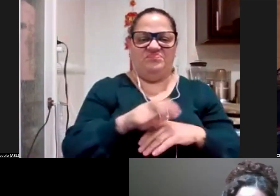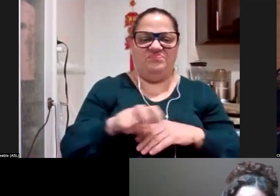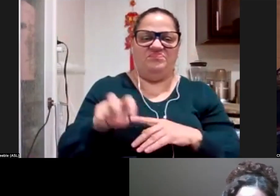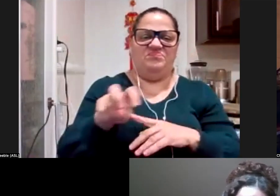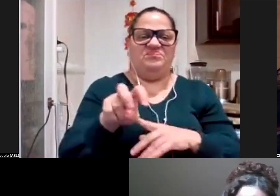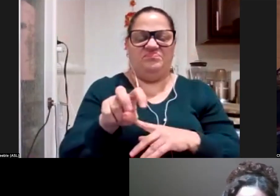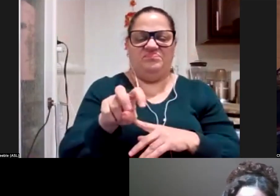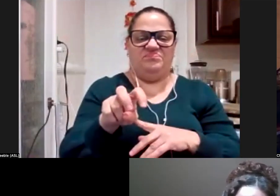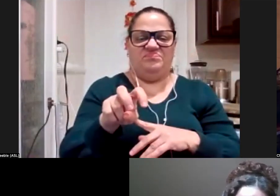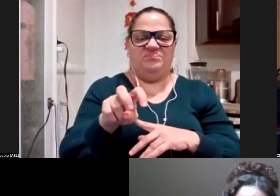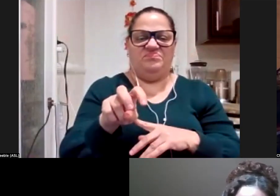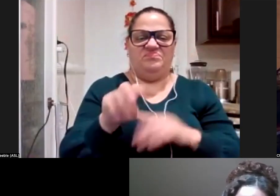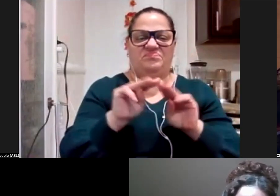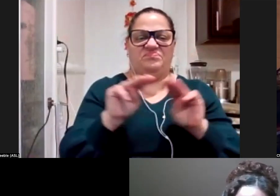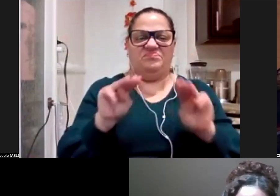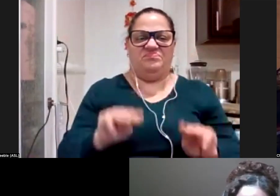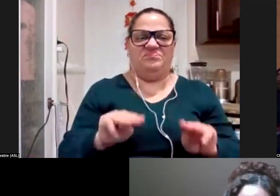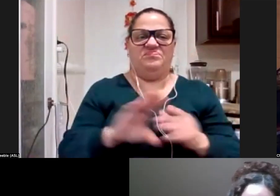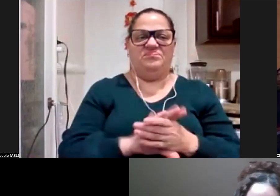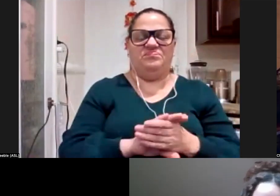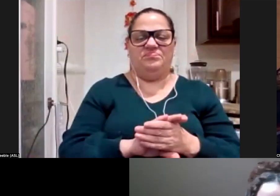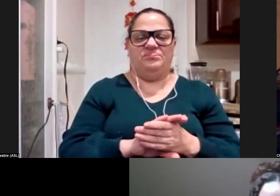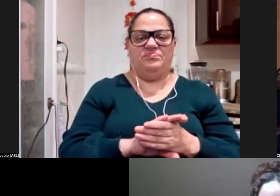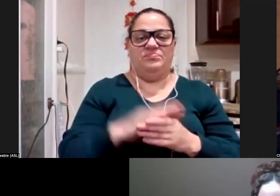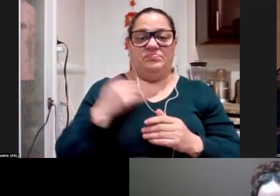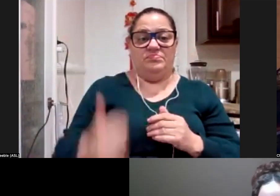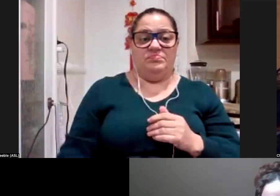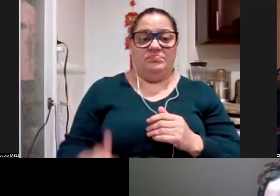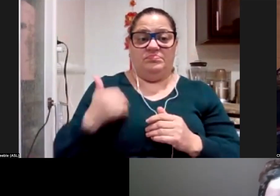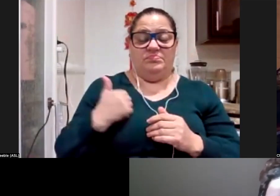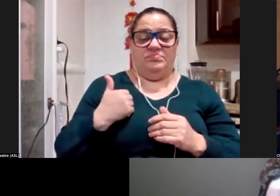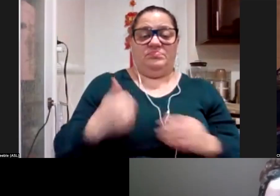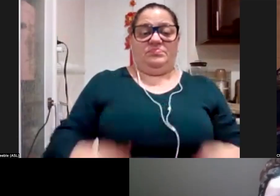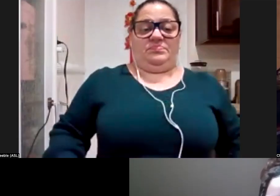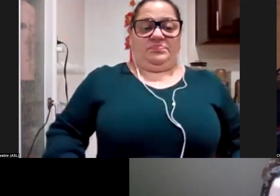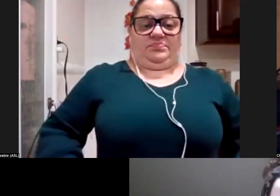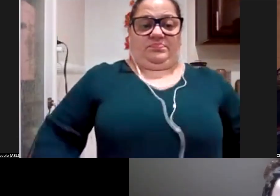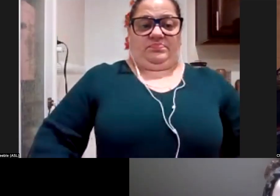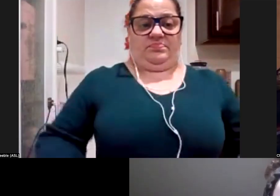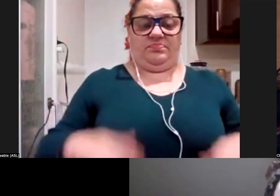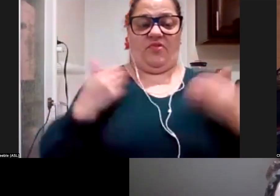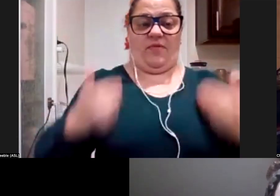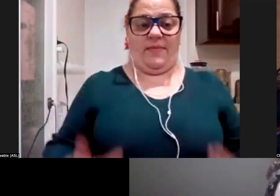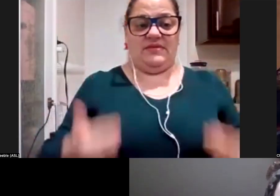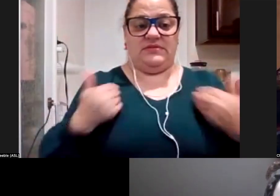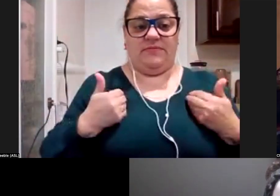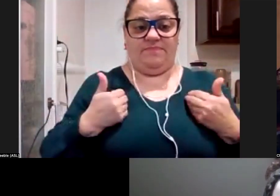uh of the museum. Um, and if I may just add maybe one parting thought from me. Um, we're